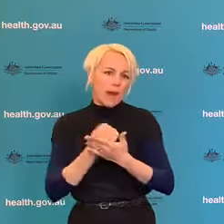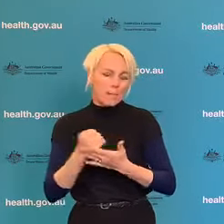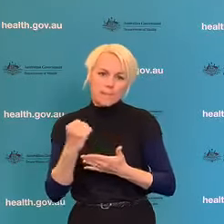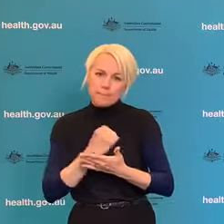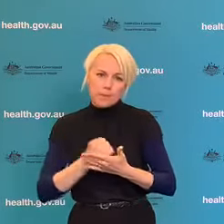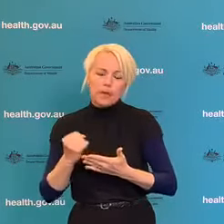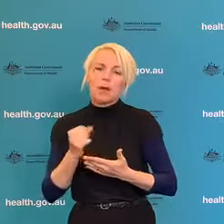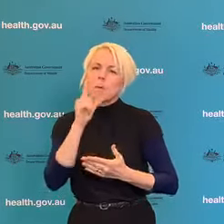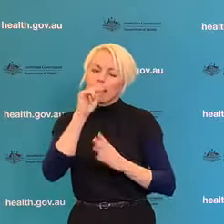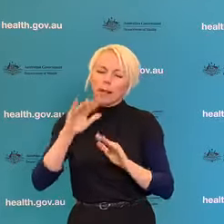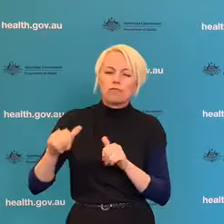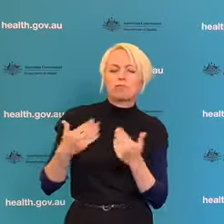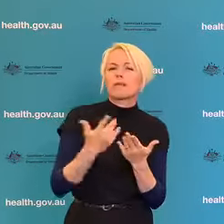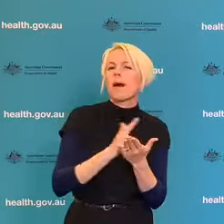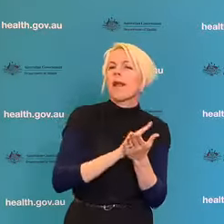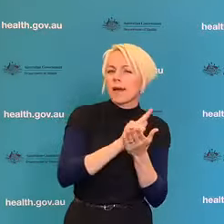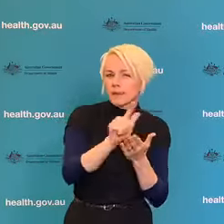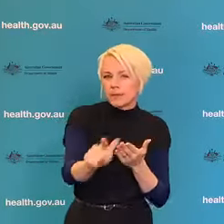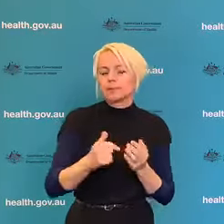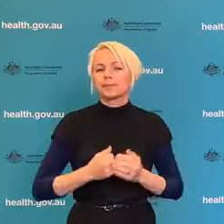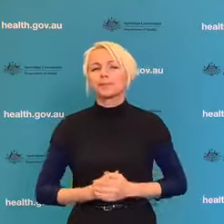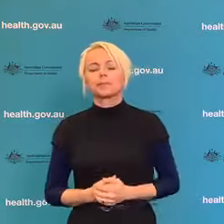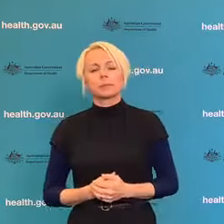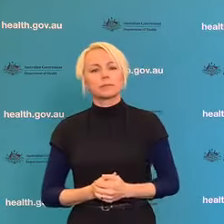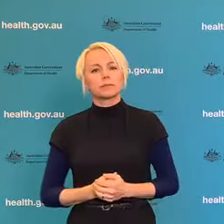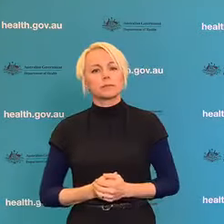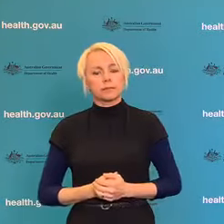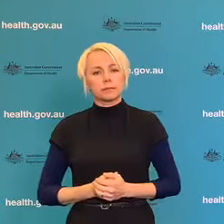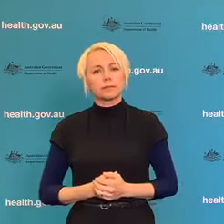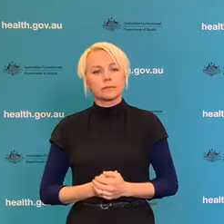by profession. We are learning but relative to those